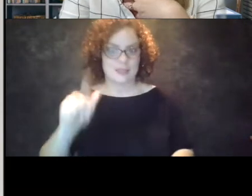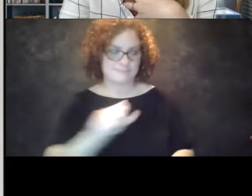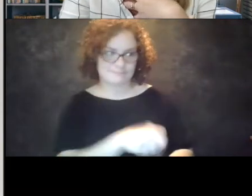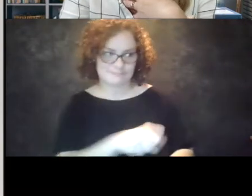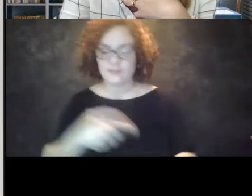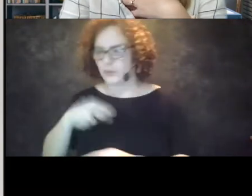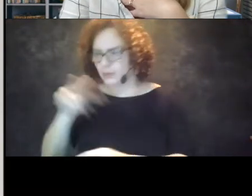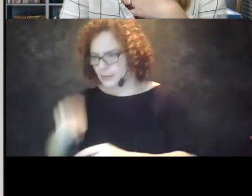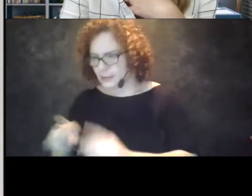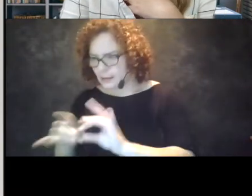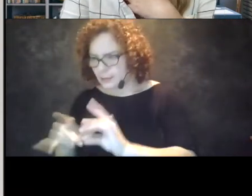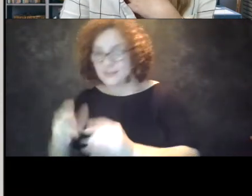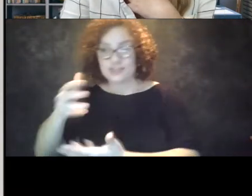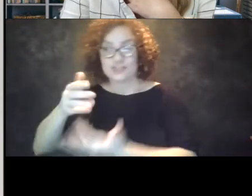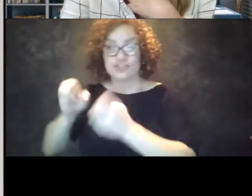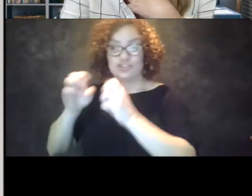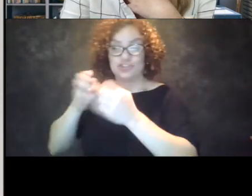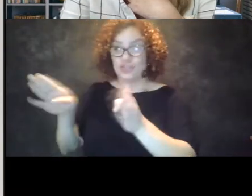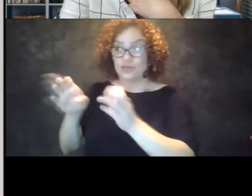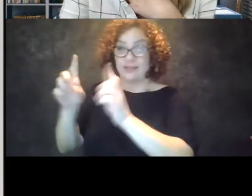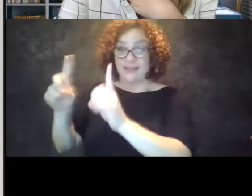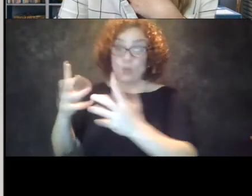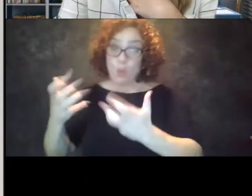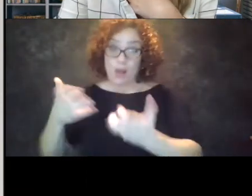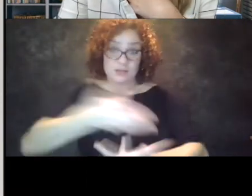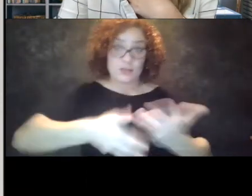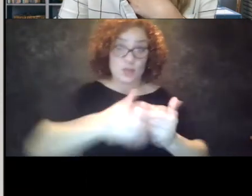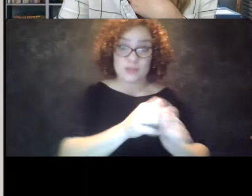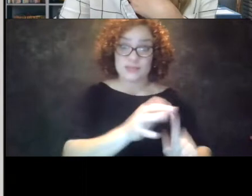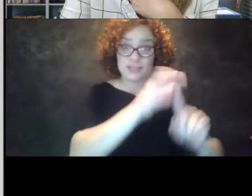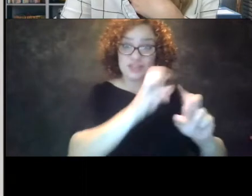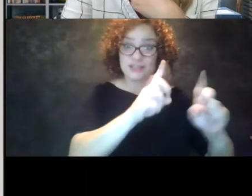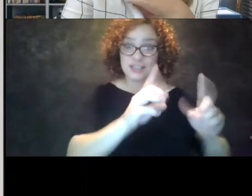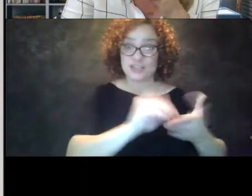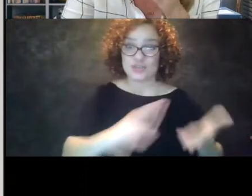wanting to interact with special education students. And it's harder as they age, which